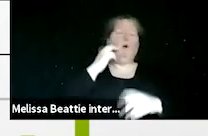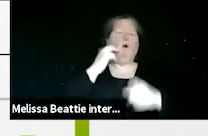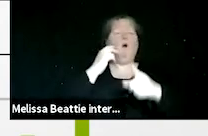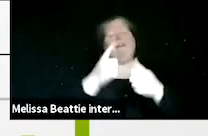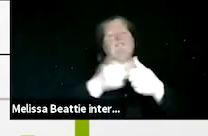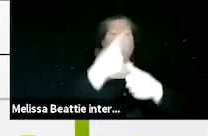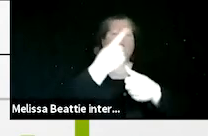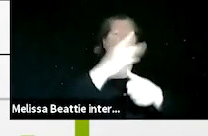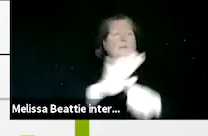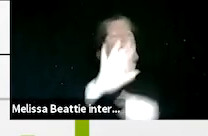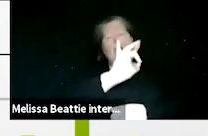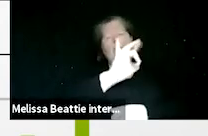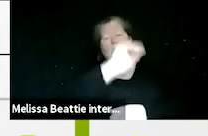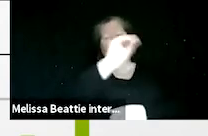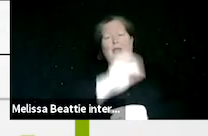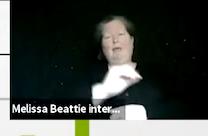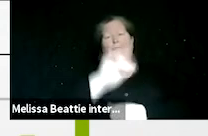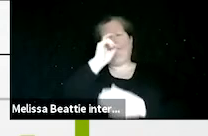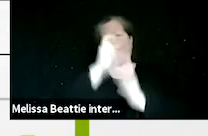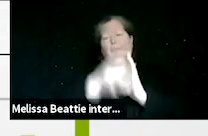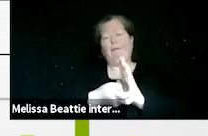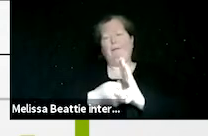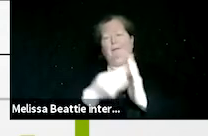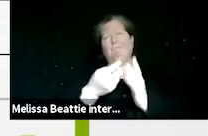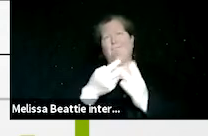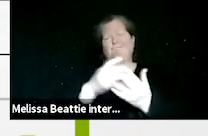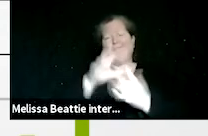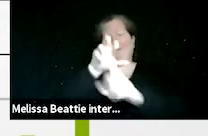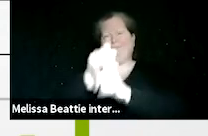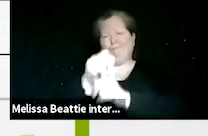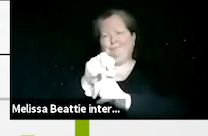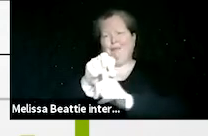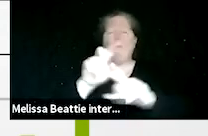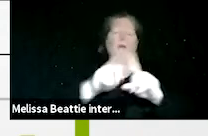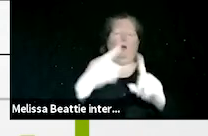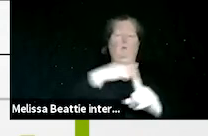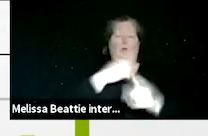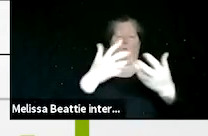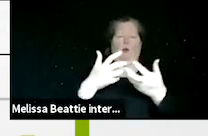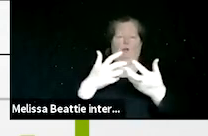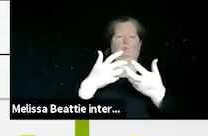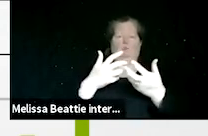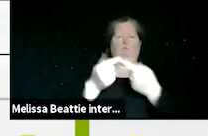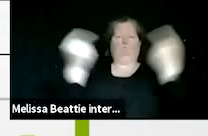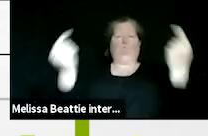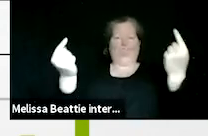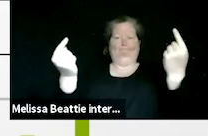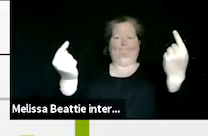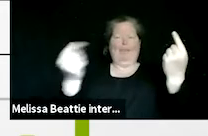about 8% who fell for it, that sort of thing. But we very much wanted Ben Woelk: To flip this on its head from what it normally is